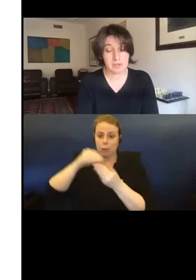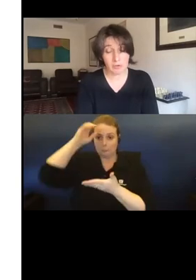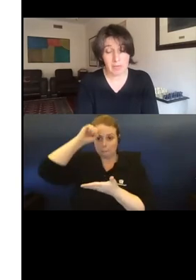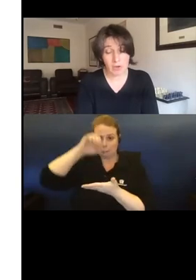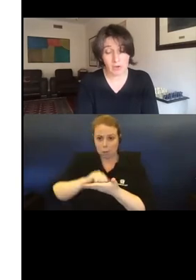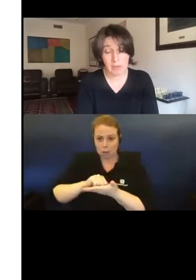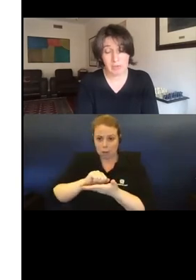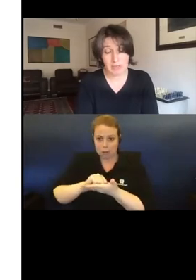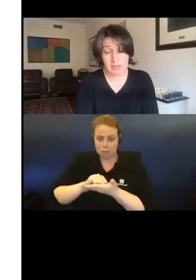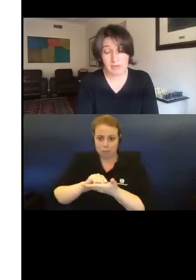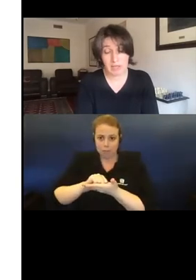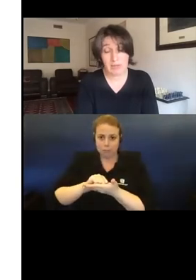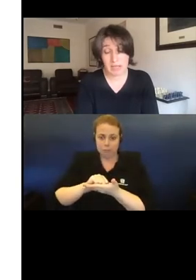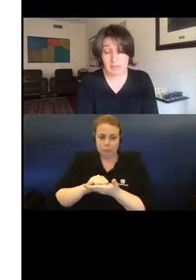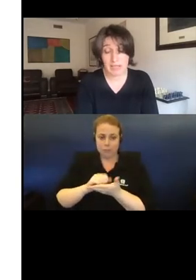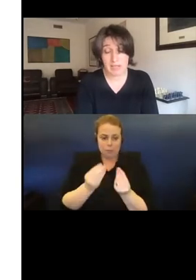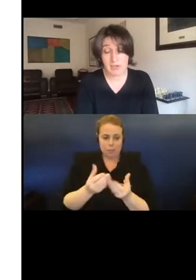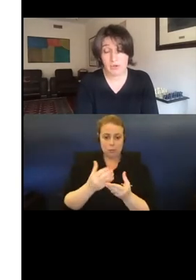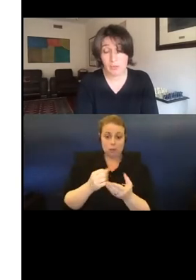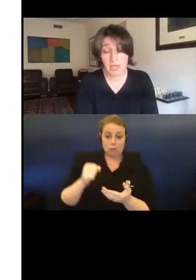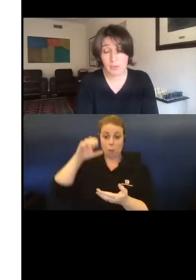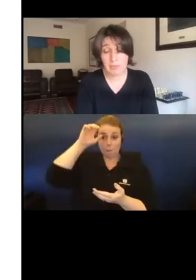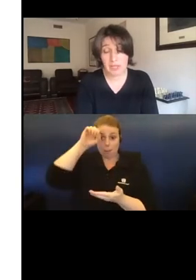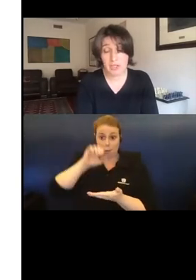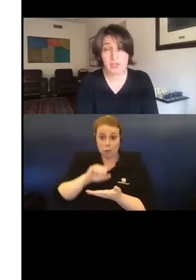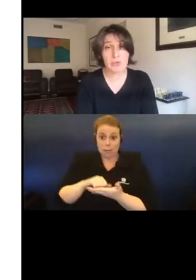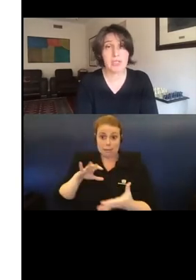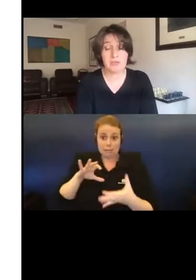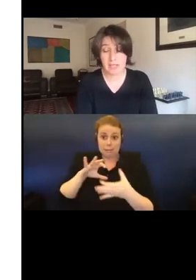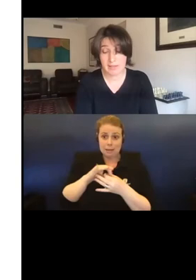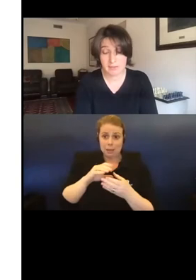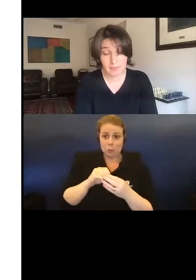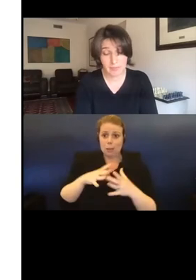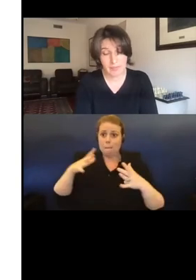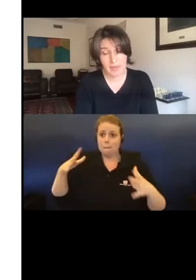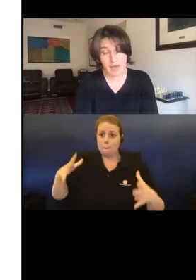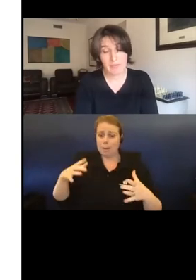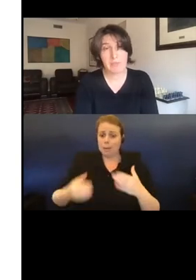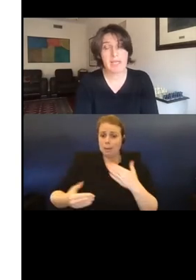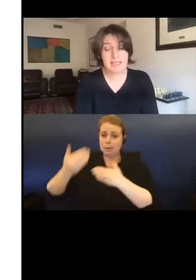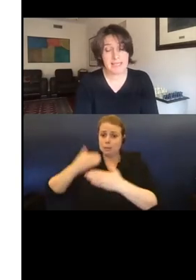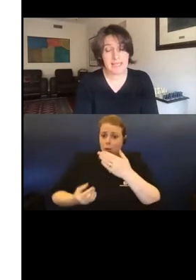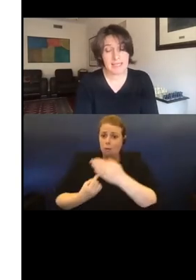my own memories have have connected so much with major historical events i'm reminded daily of